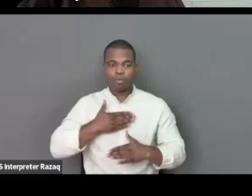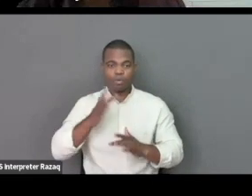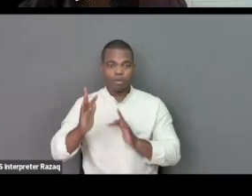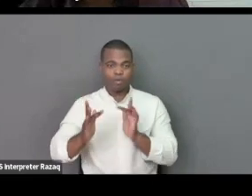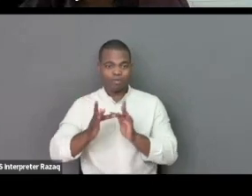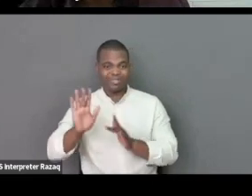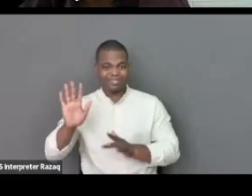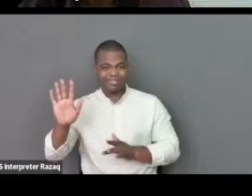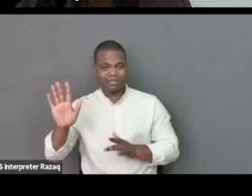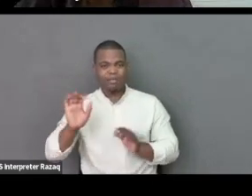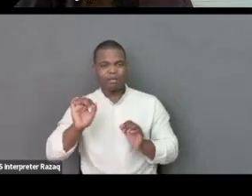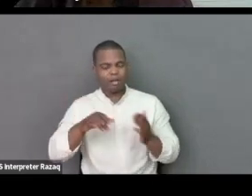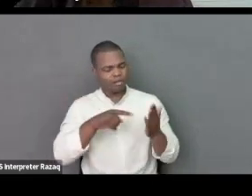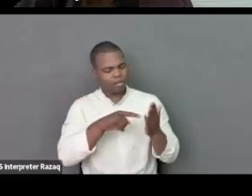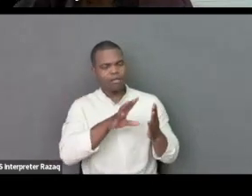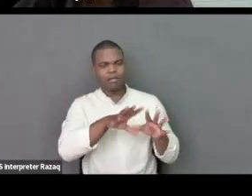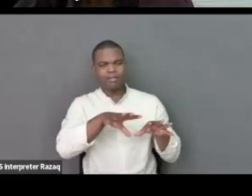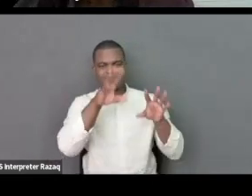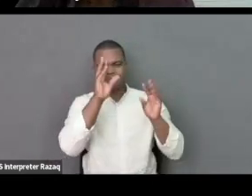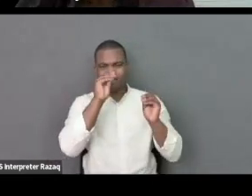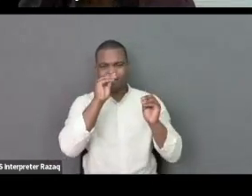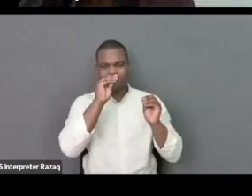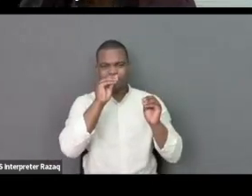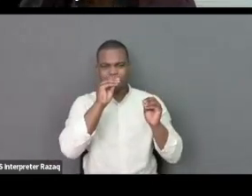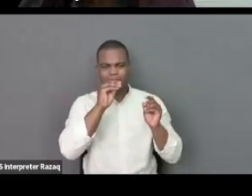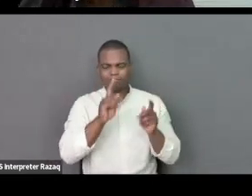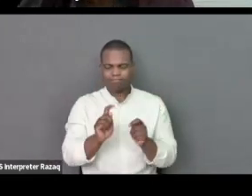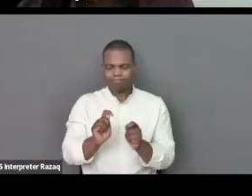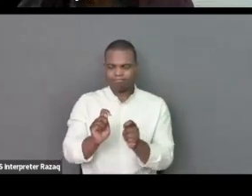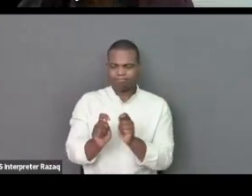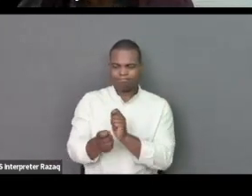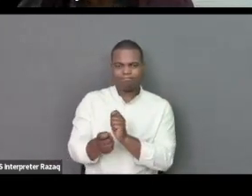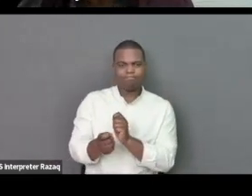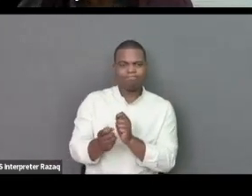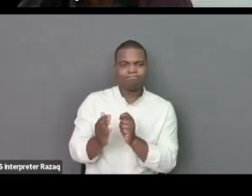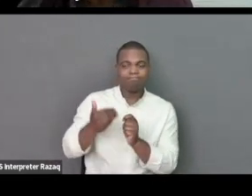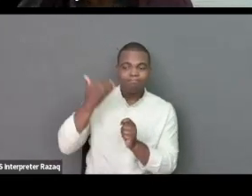of the main developments of what needs to be included.